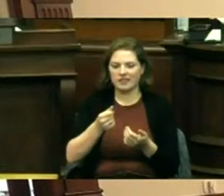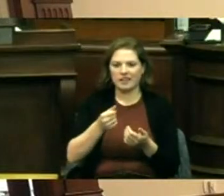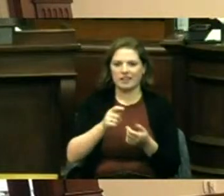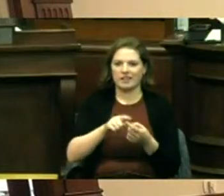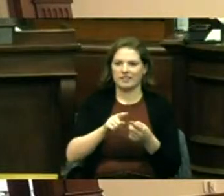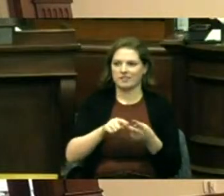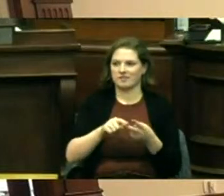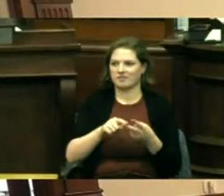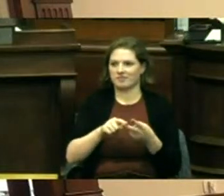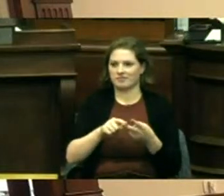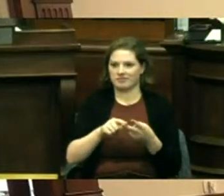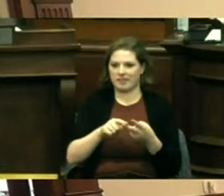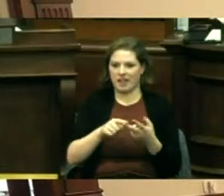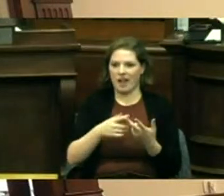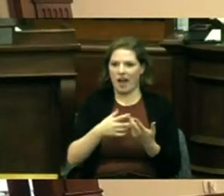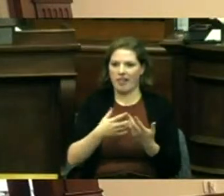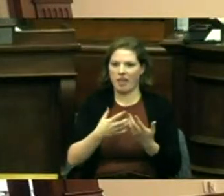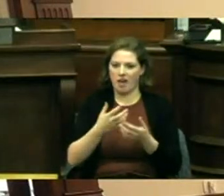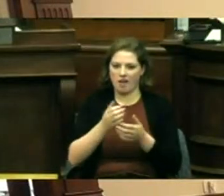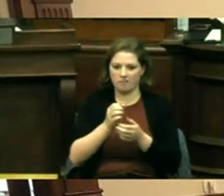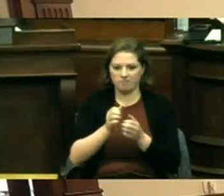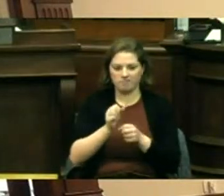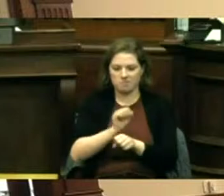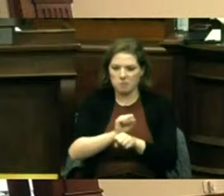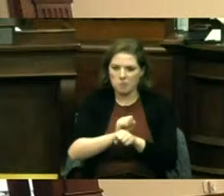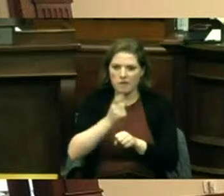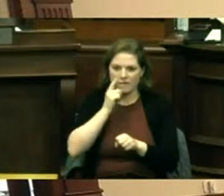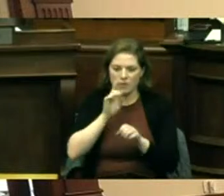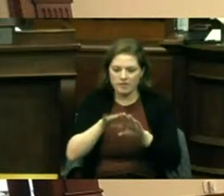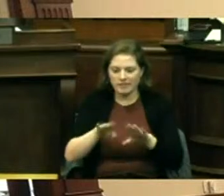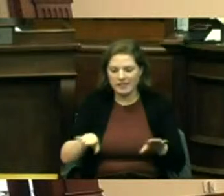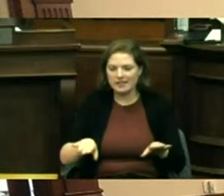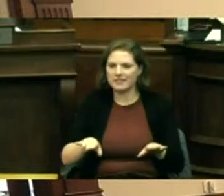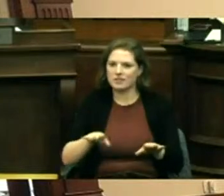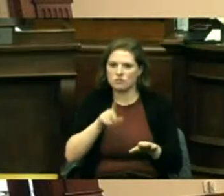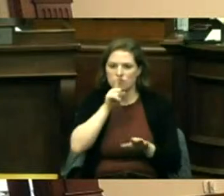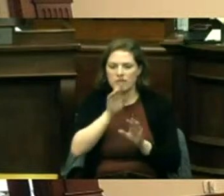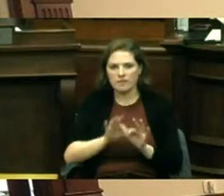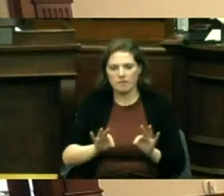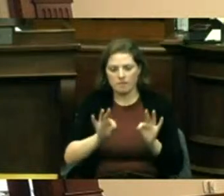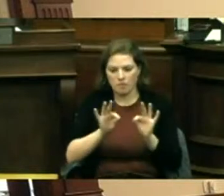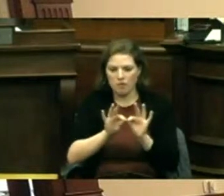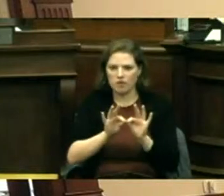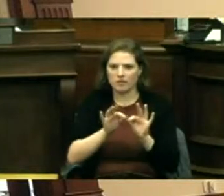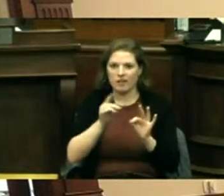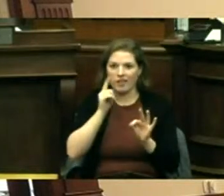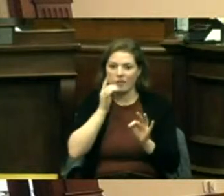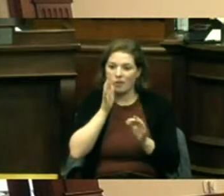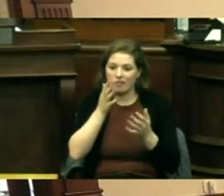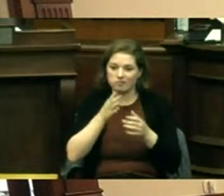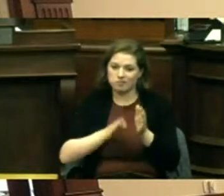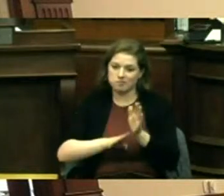kudos to spending the money and